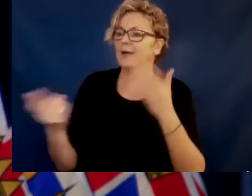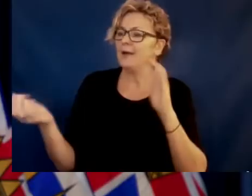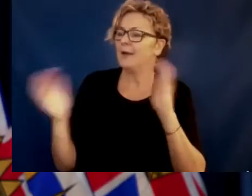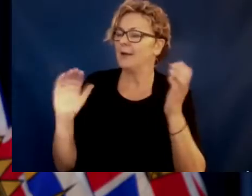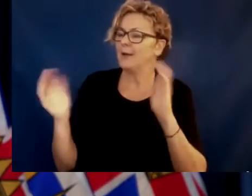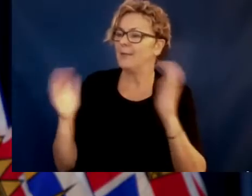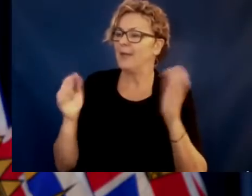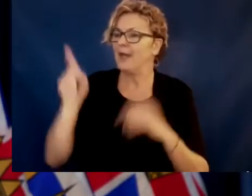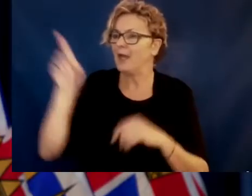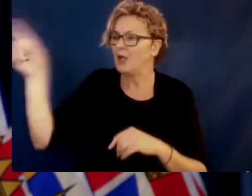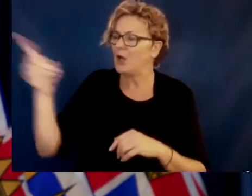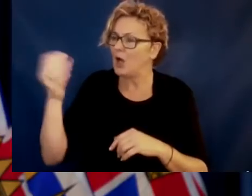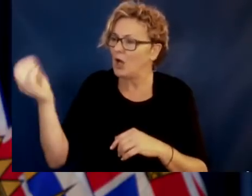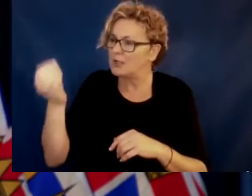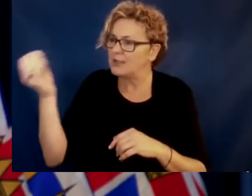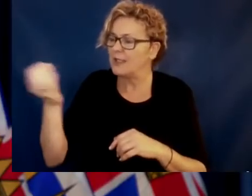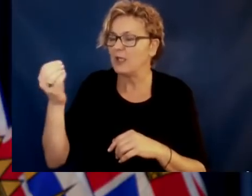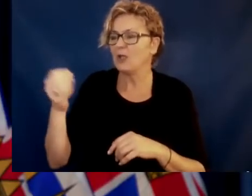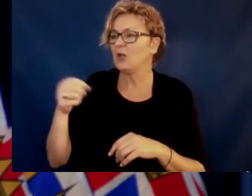that we see in Ontario and